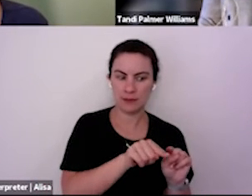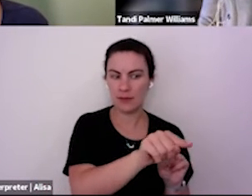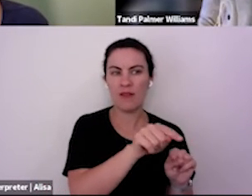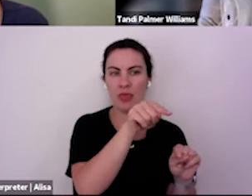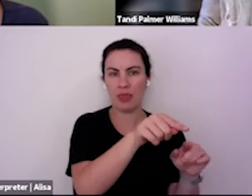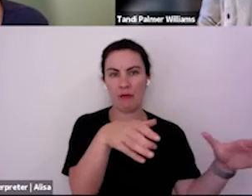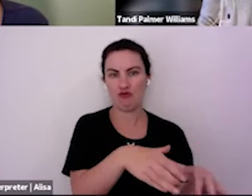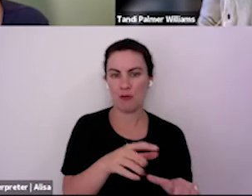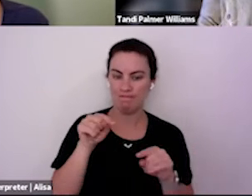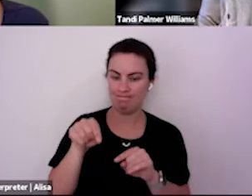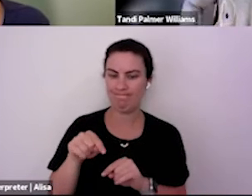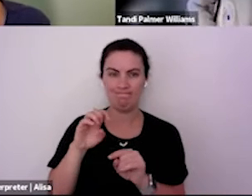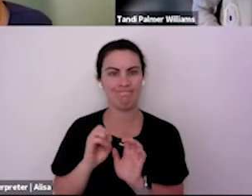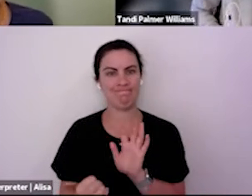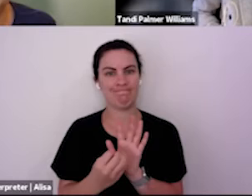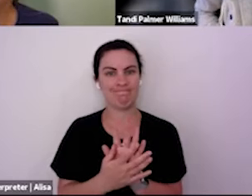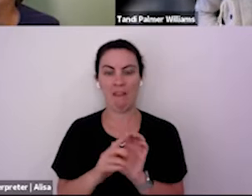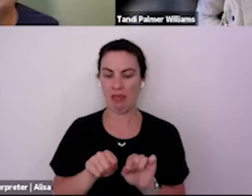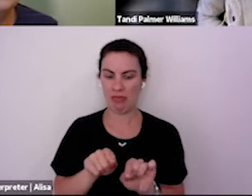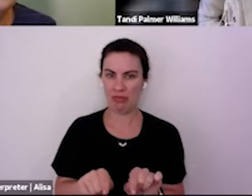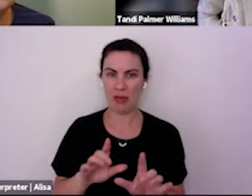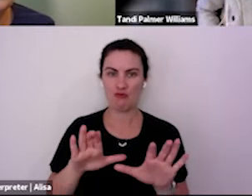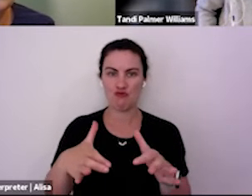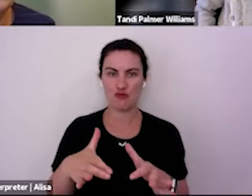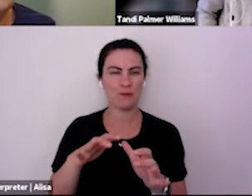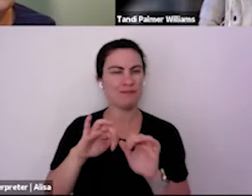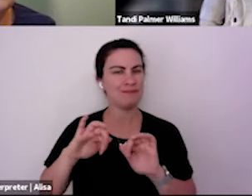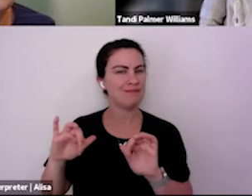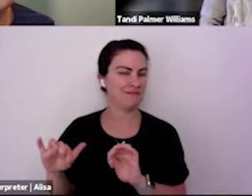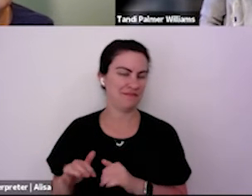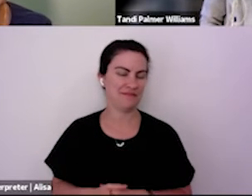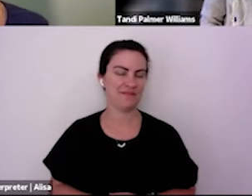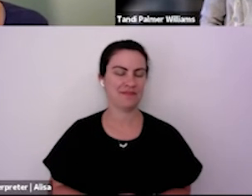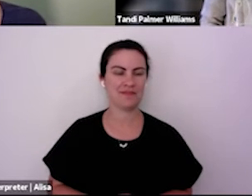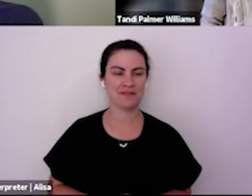All right, so, I just thought I would share a little bit because we talked about things